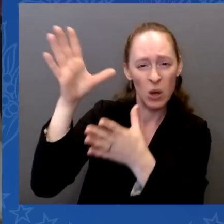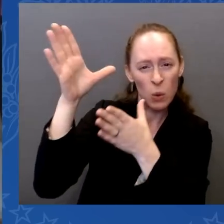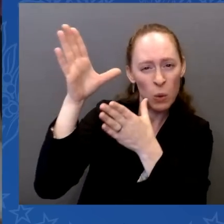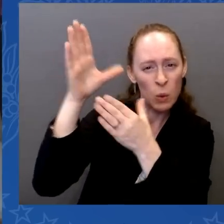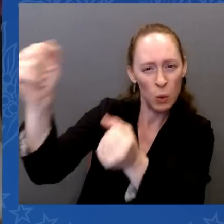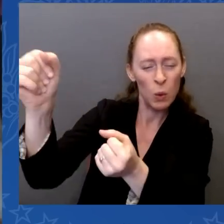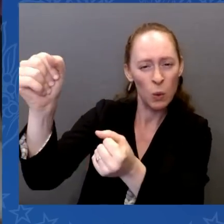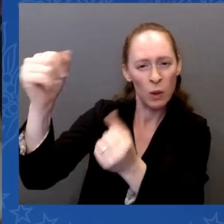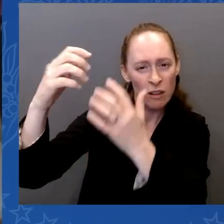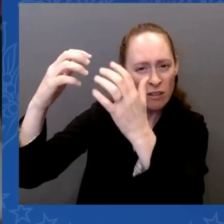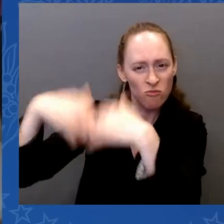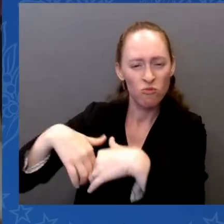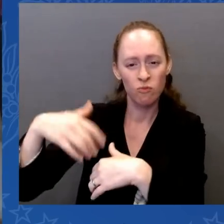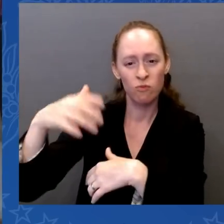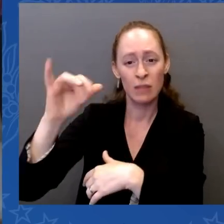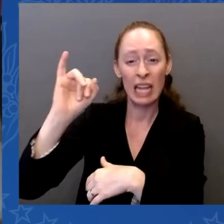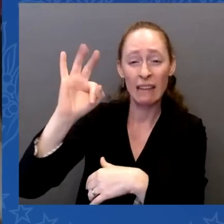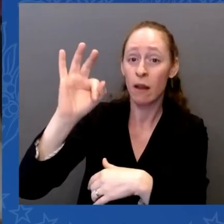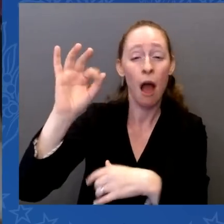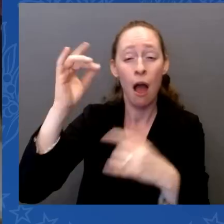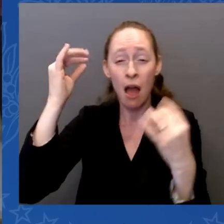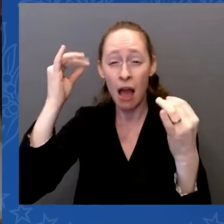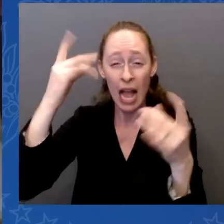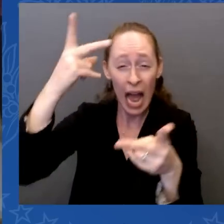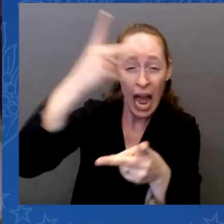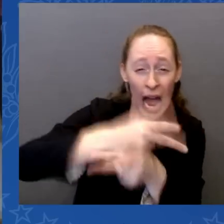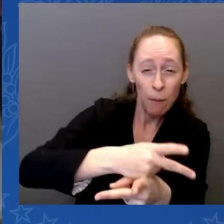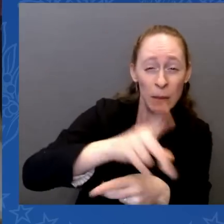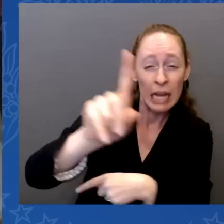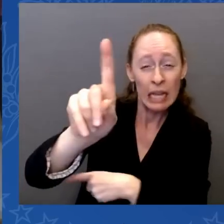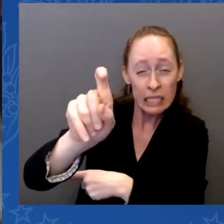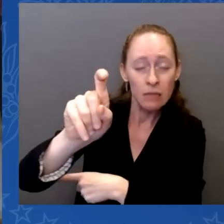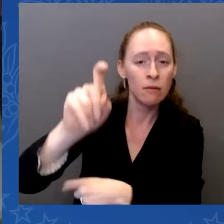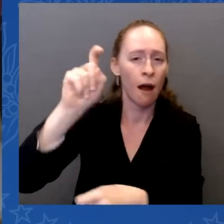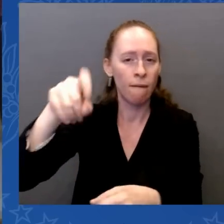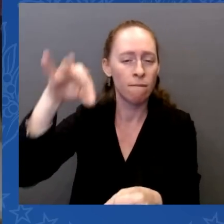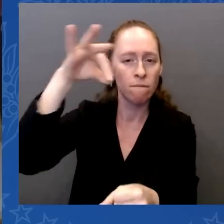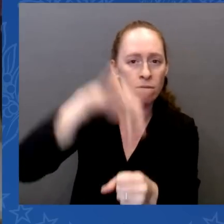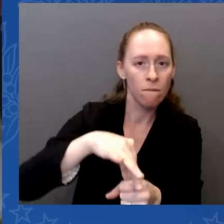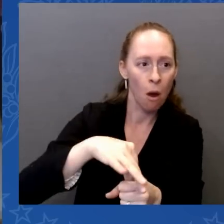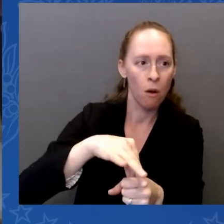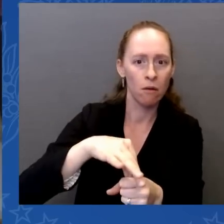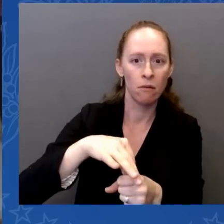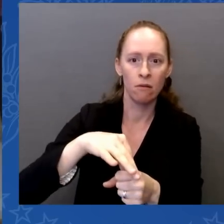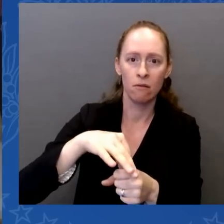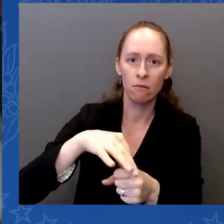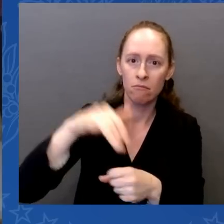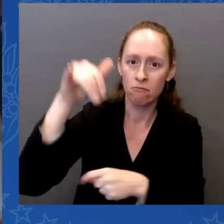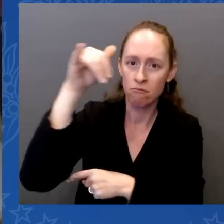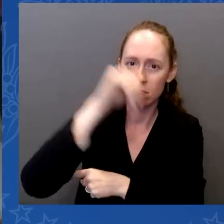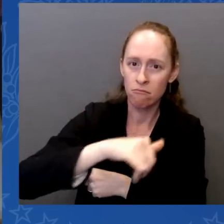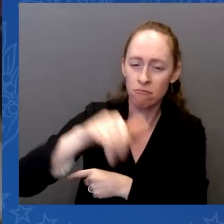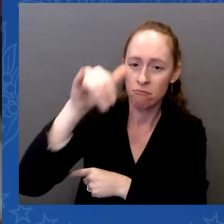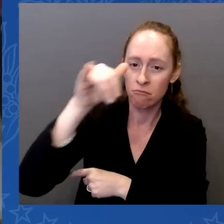Translated: If you don't vote to keep it, you don't get it. Now, what do you think they're going to do